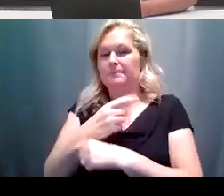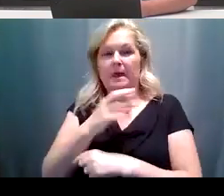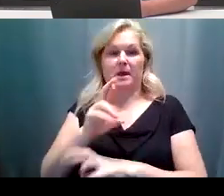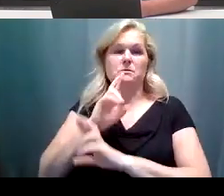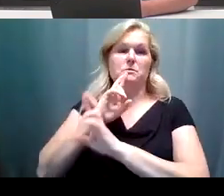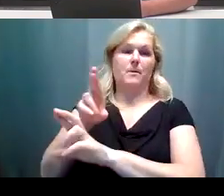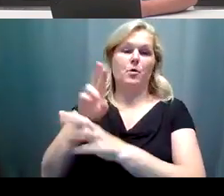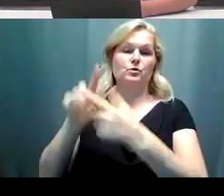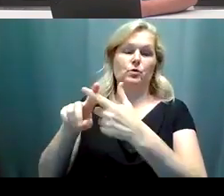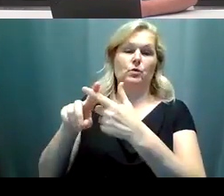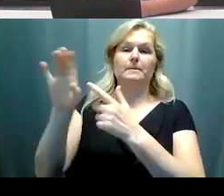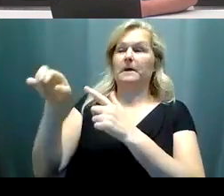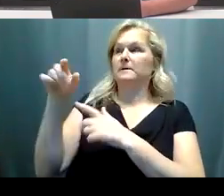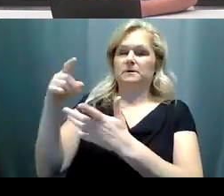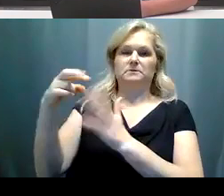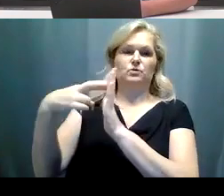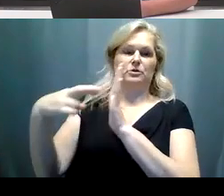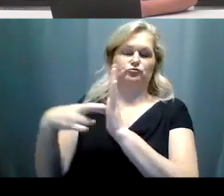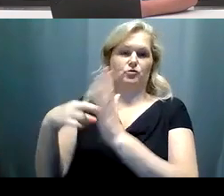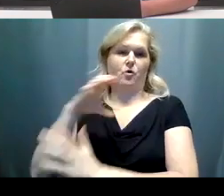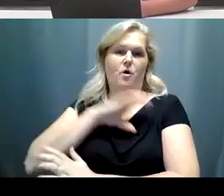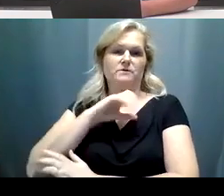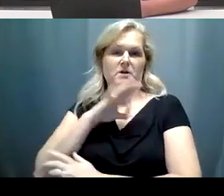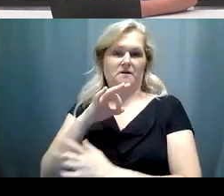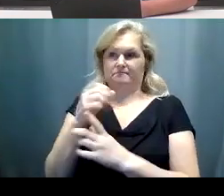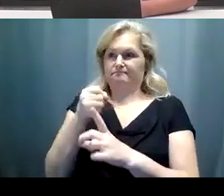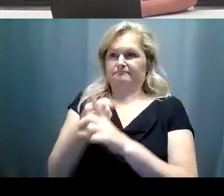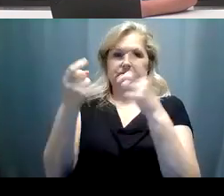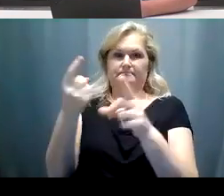registered officer and incidents that occurred at the polling space